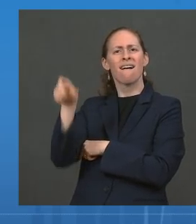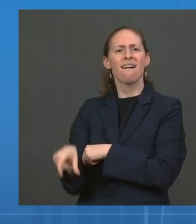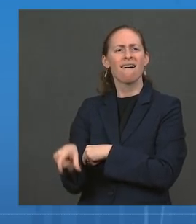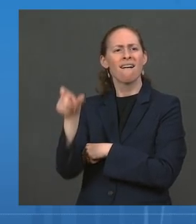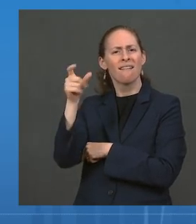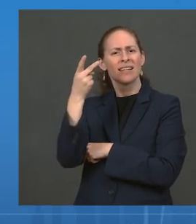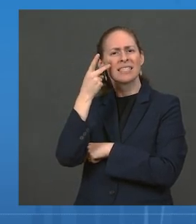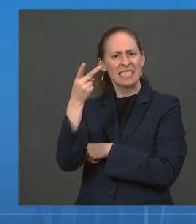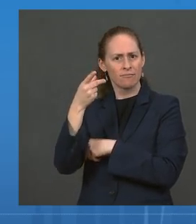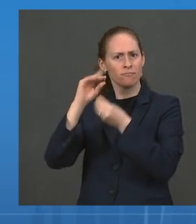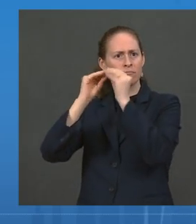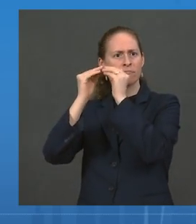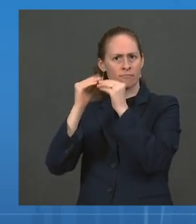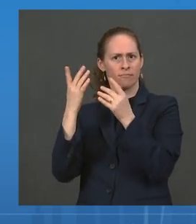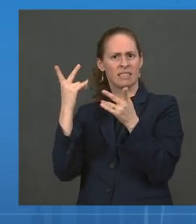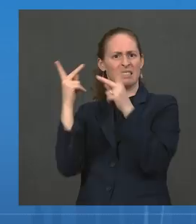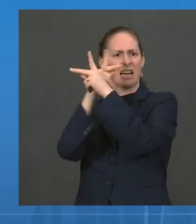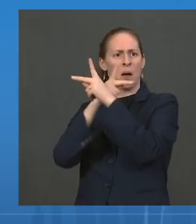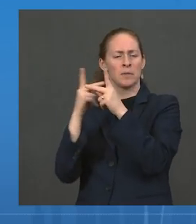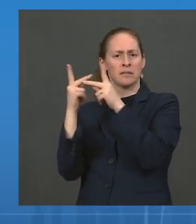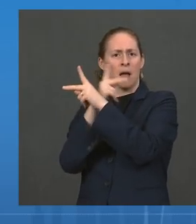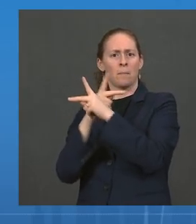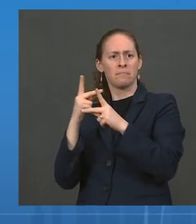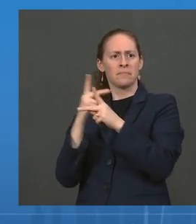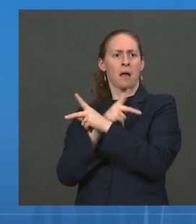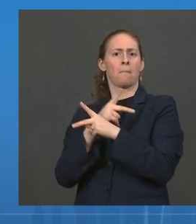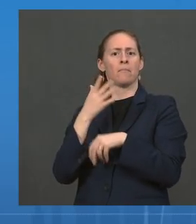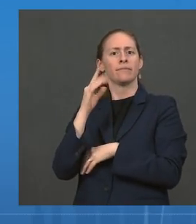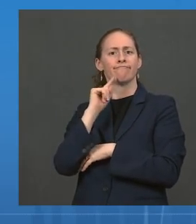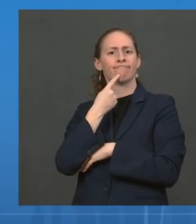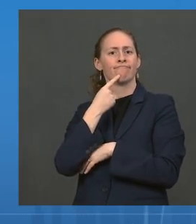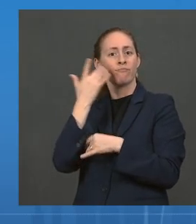in the unvaccinated compared to the vaccinated